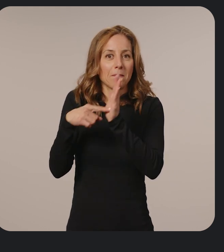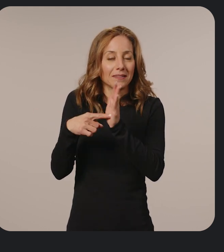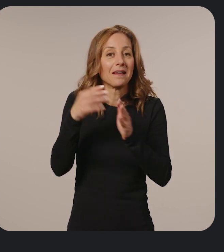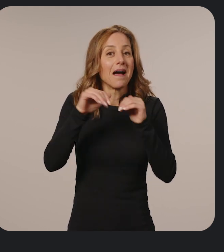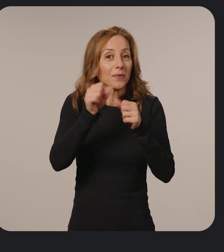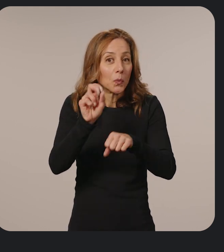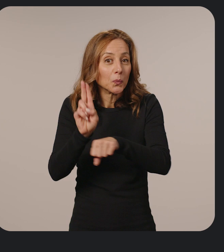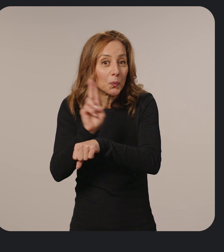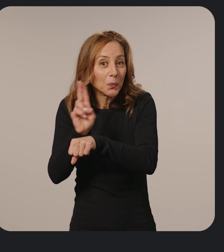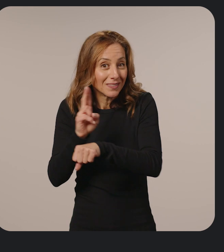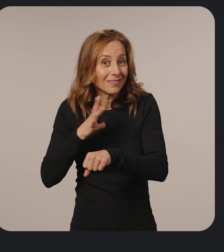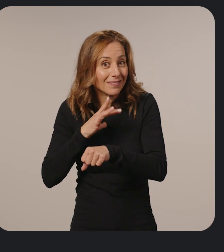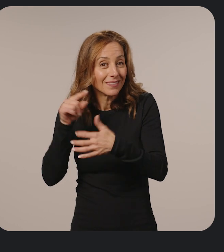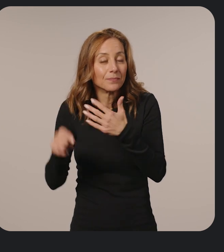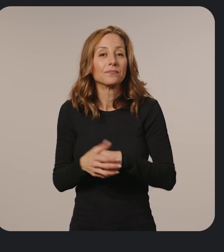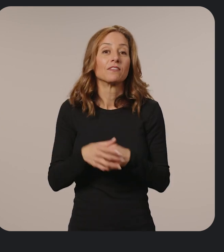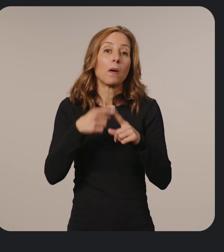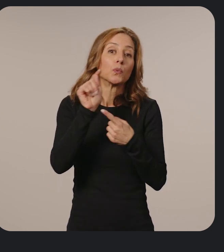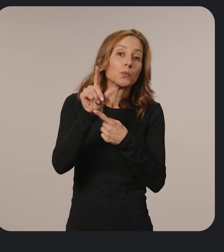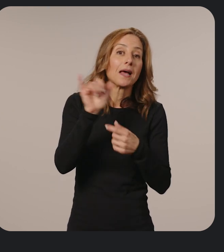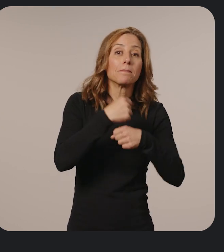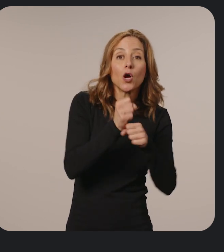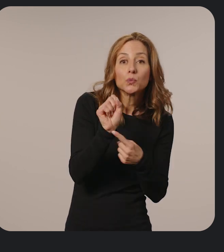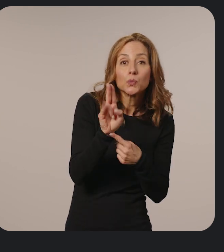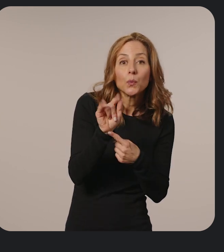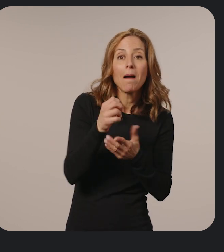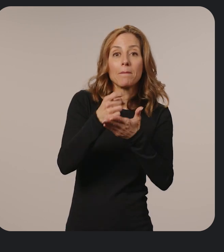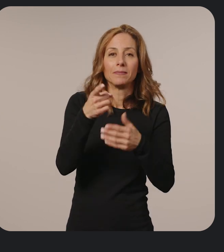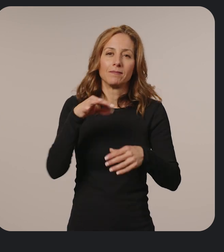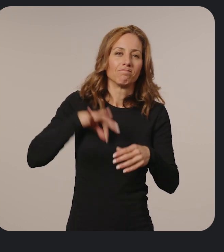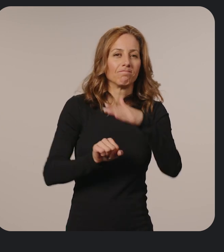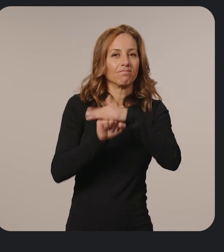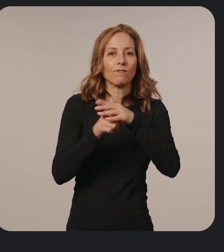to help you with getting the most out of the foundational models to APIs like the PaLM API